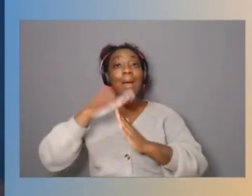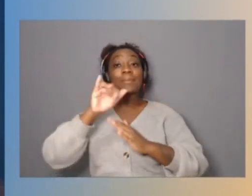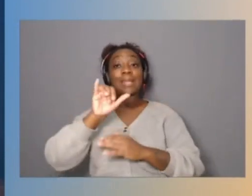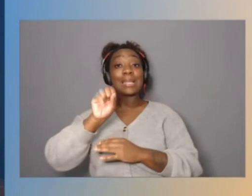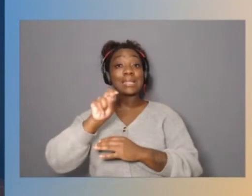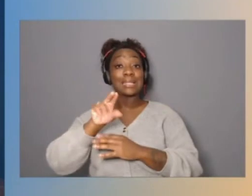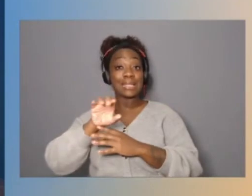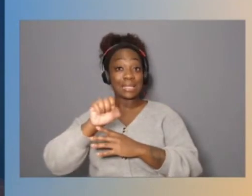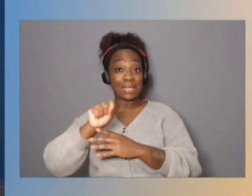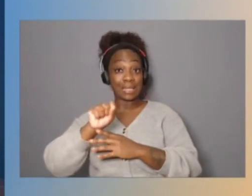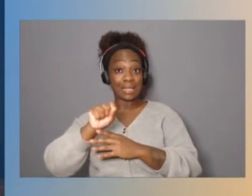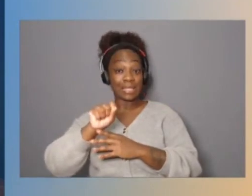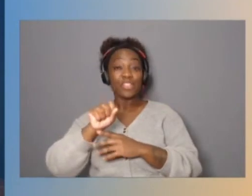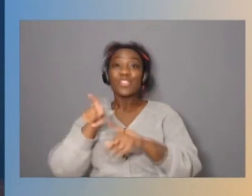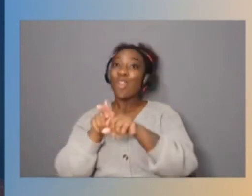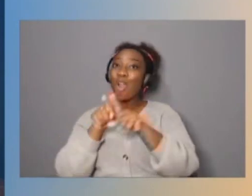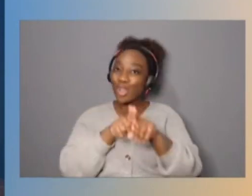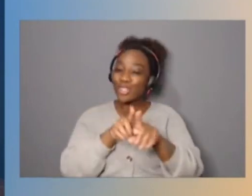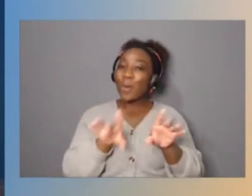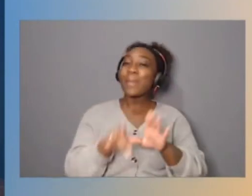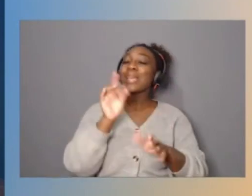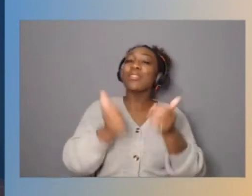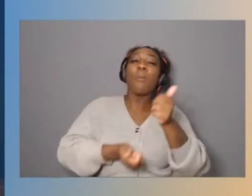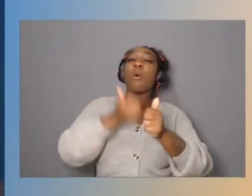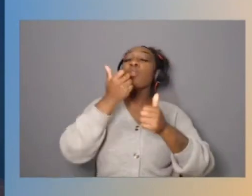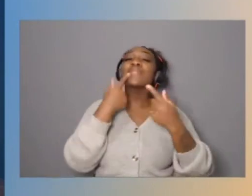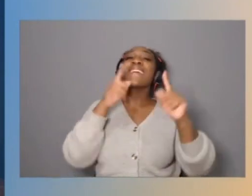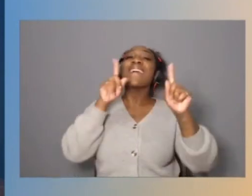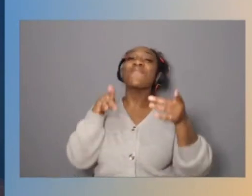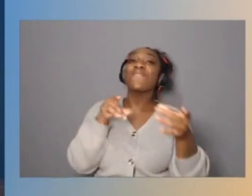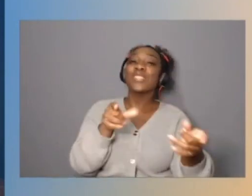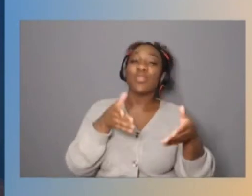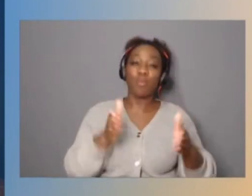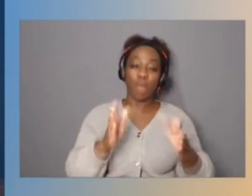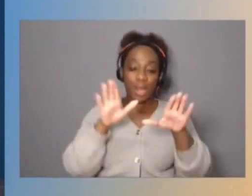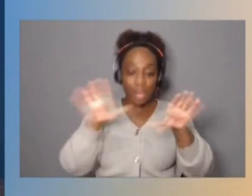the efficient way to operate in the cloud. So, it's all about understanding your options,